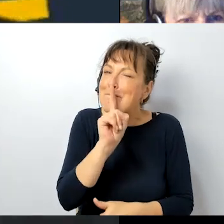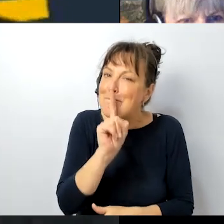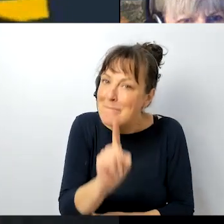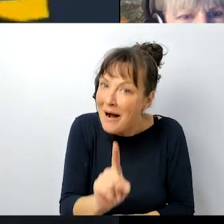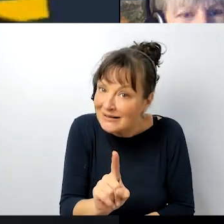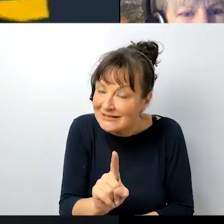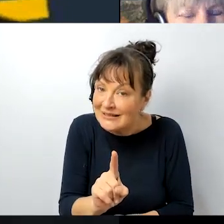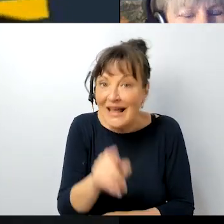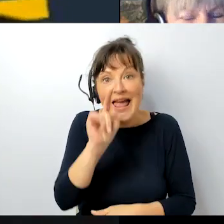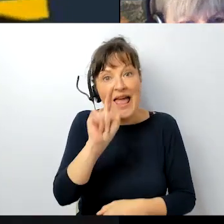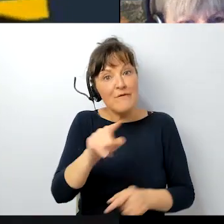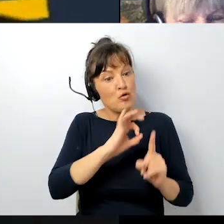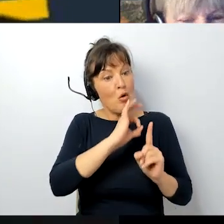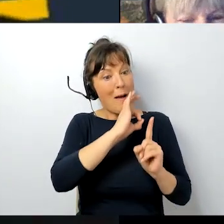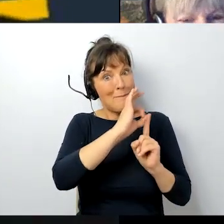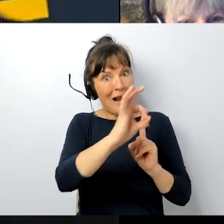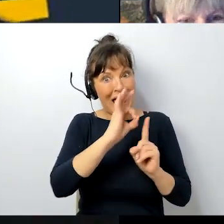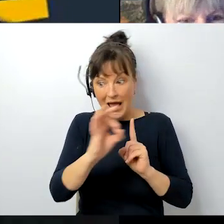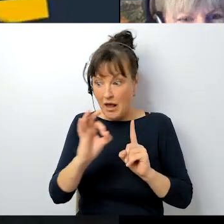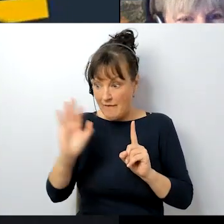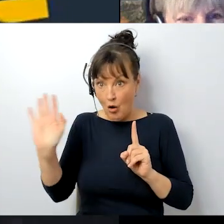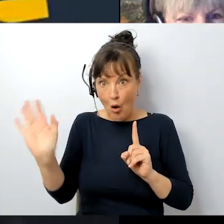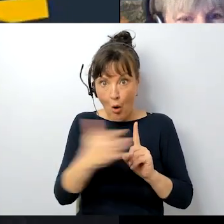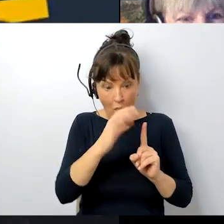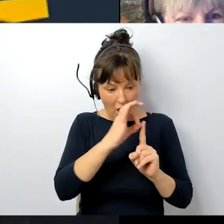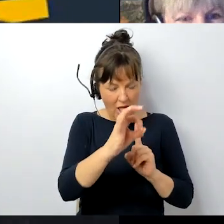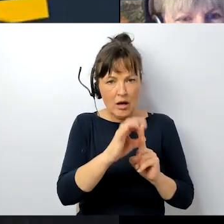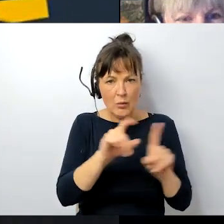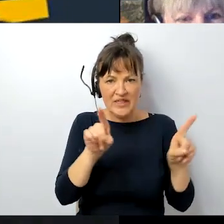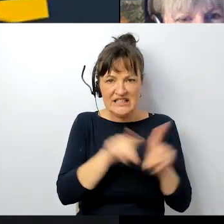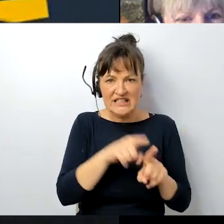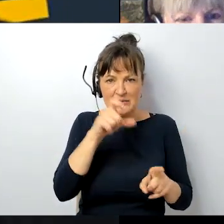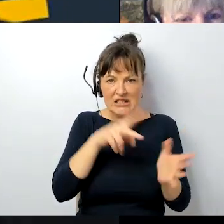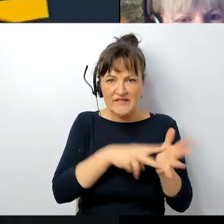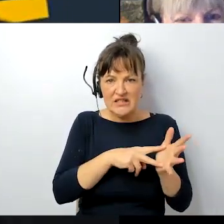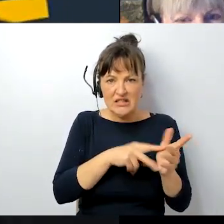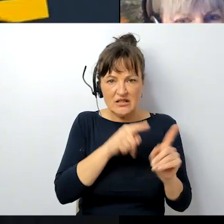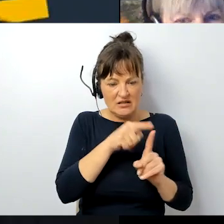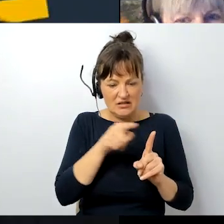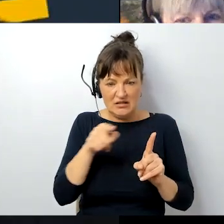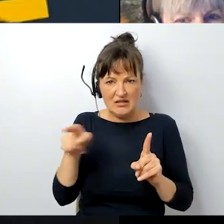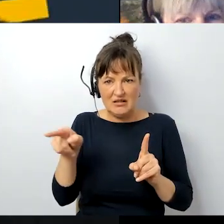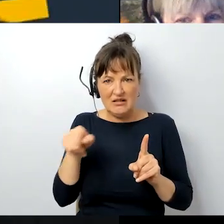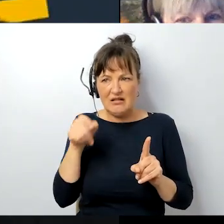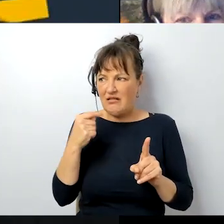they obviously don't know enough. The thing that would bring you down is the same application for